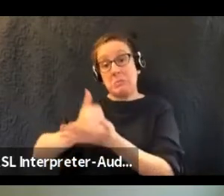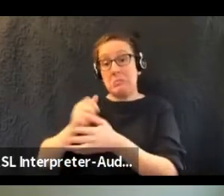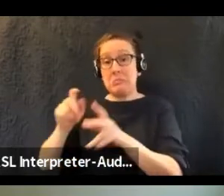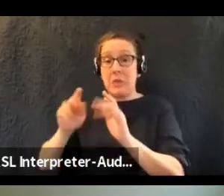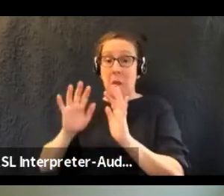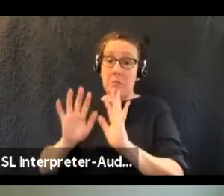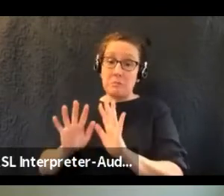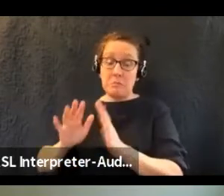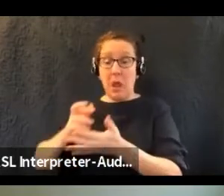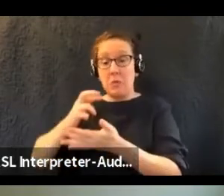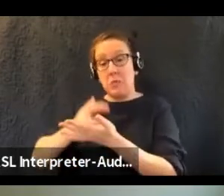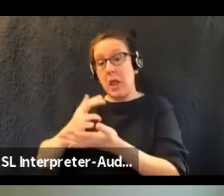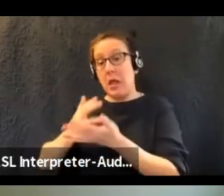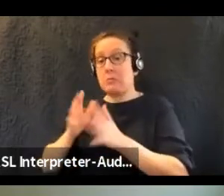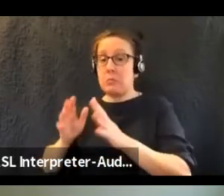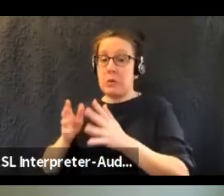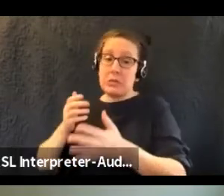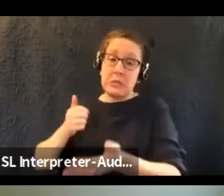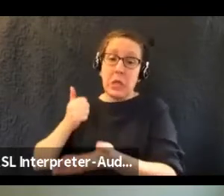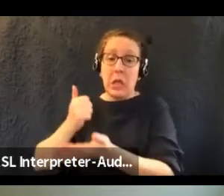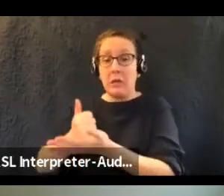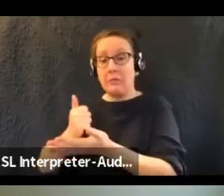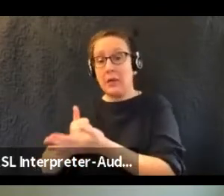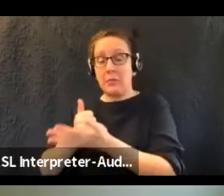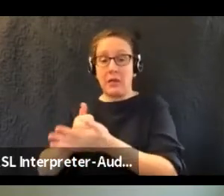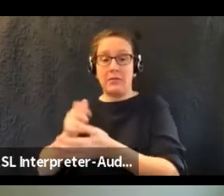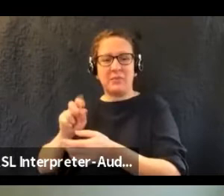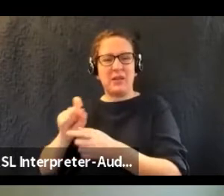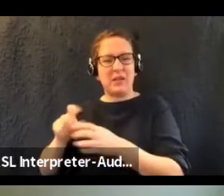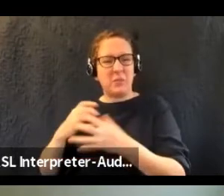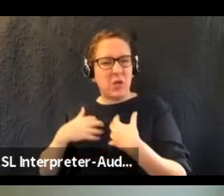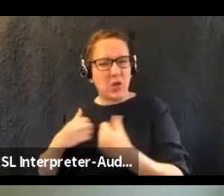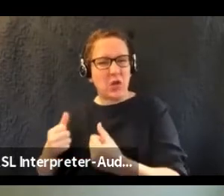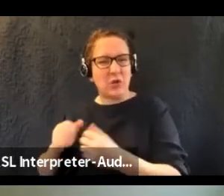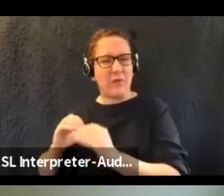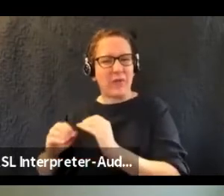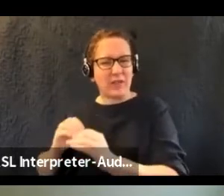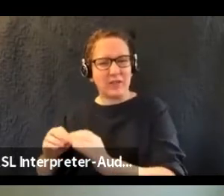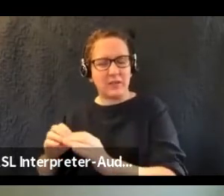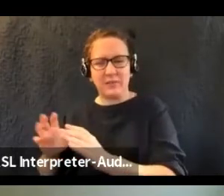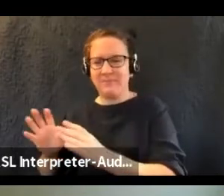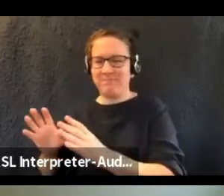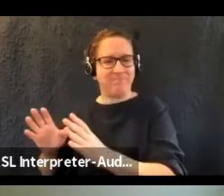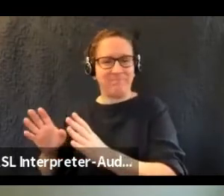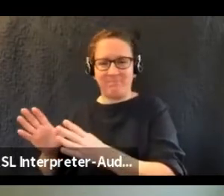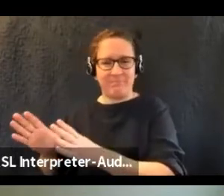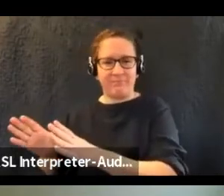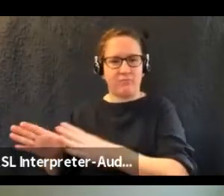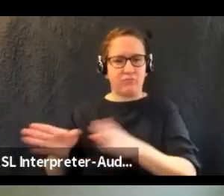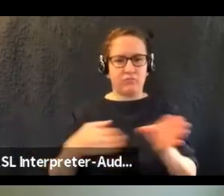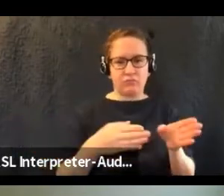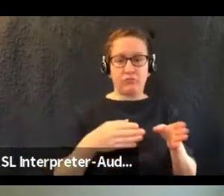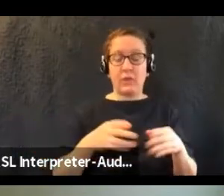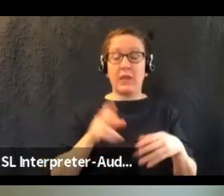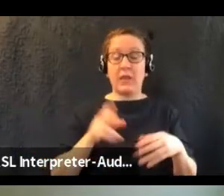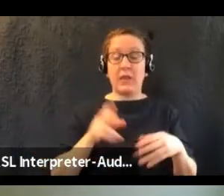model of the disability needs to be cured or fixed, to disability is a valuable aspect